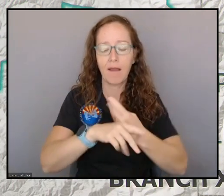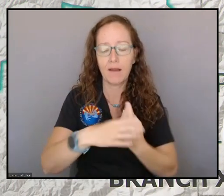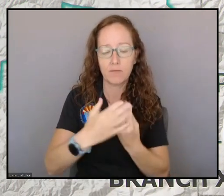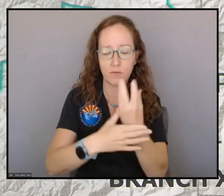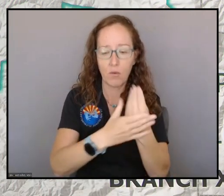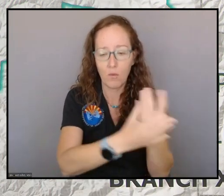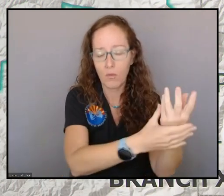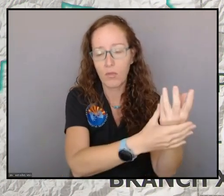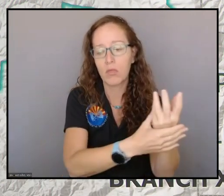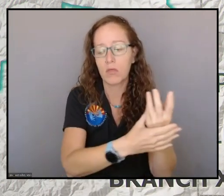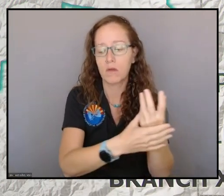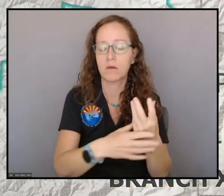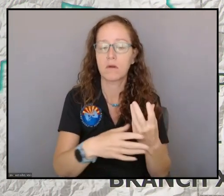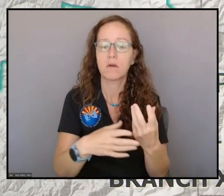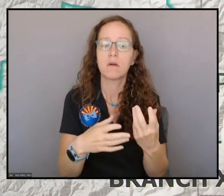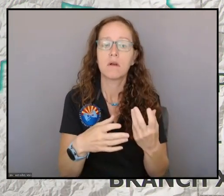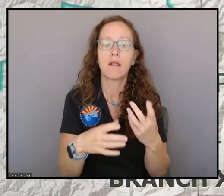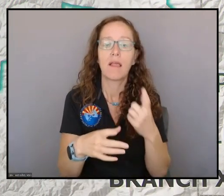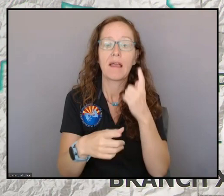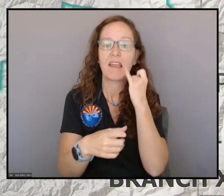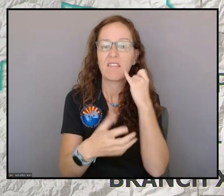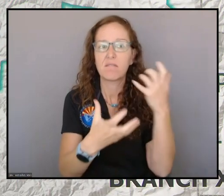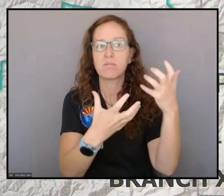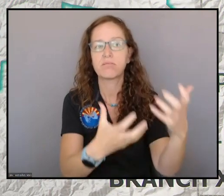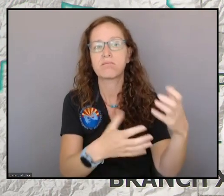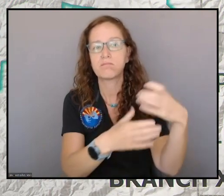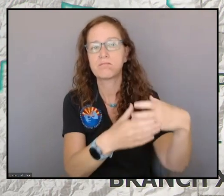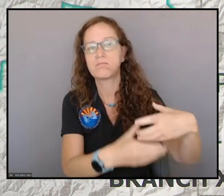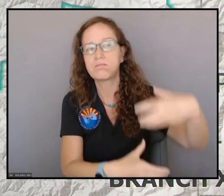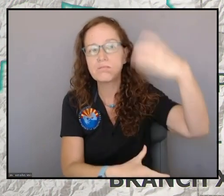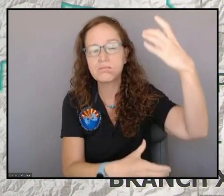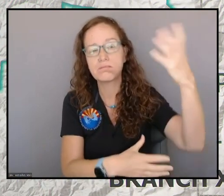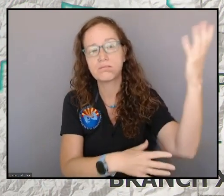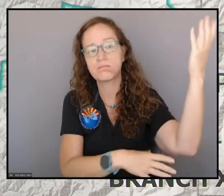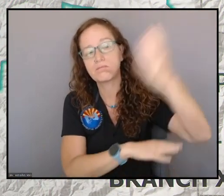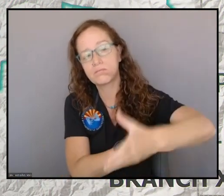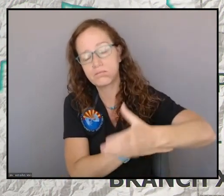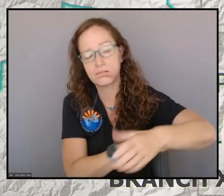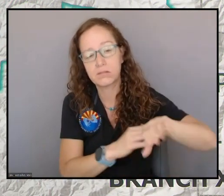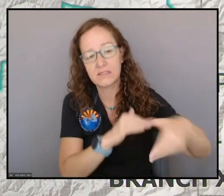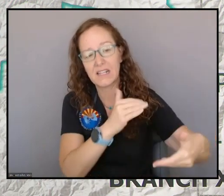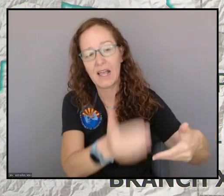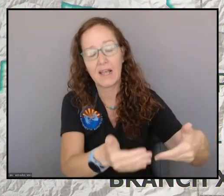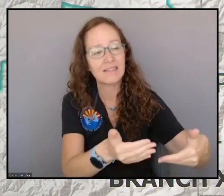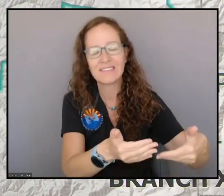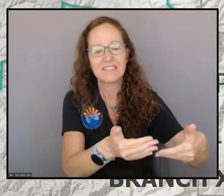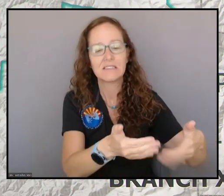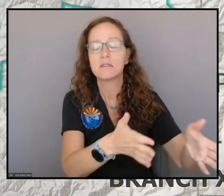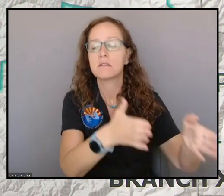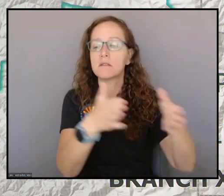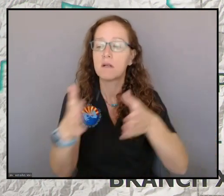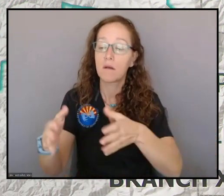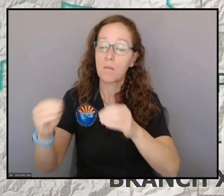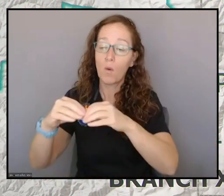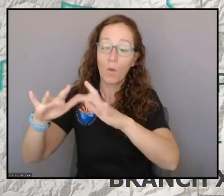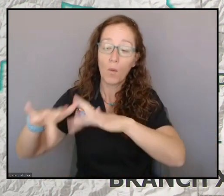the more open meadow areas, and it's less labor intensive, and we can get those control lines in quicker, and a place where